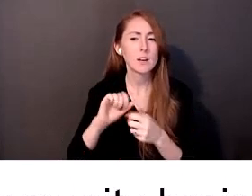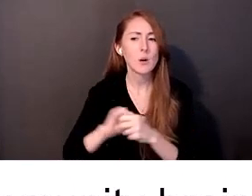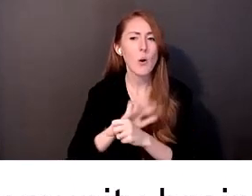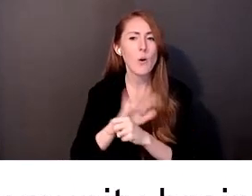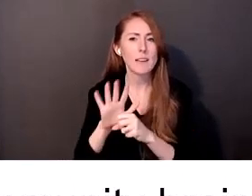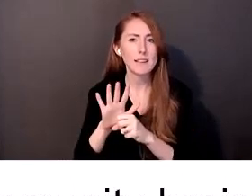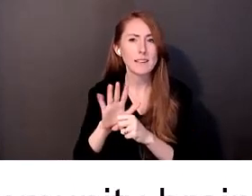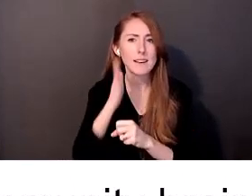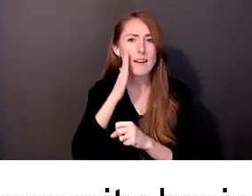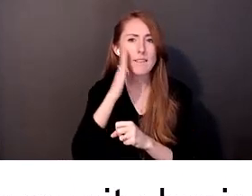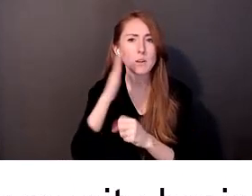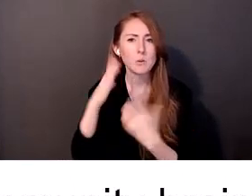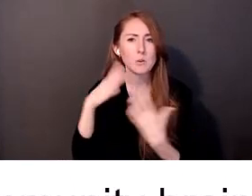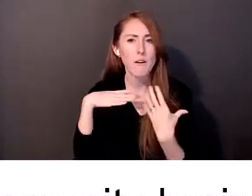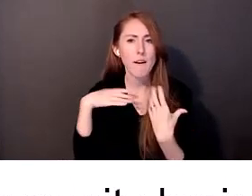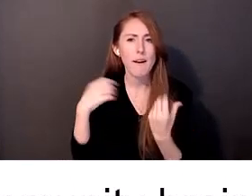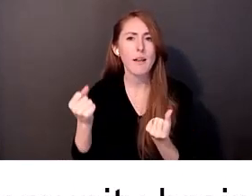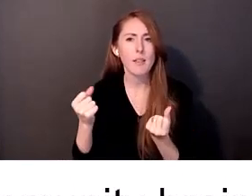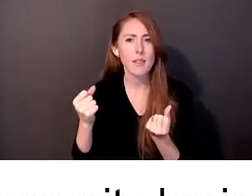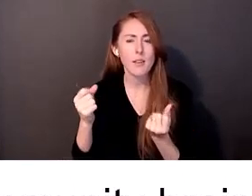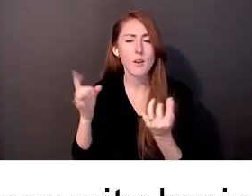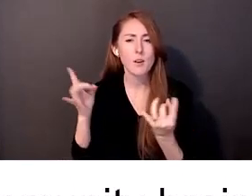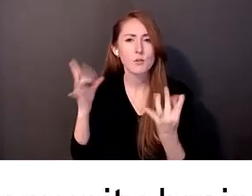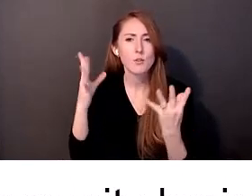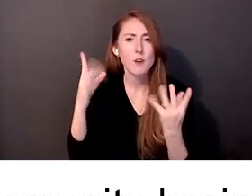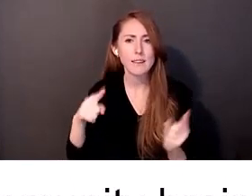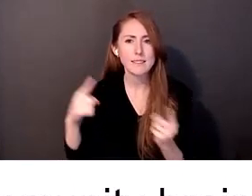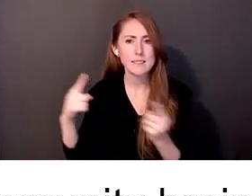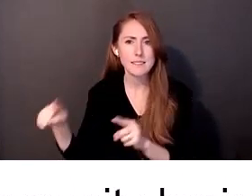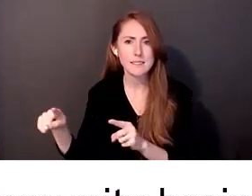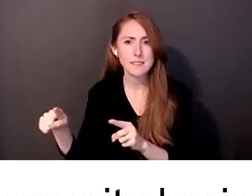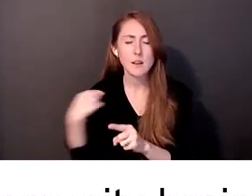We wanted to understand the effects of the COVID pandemic